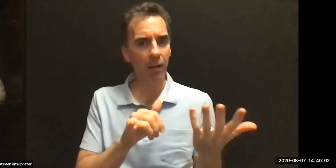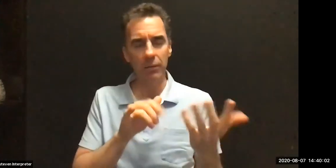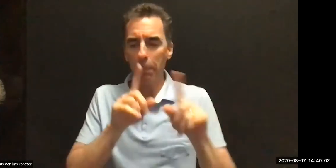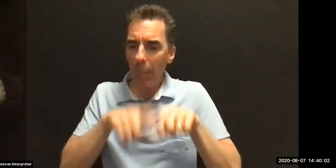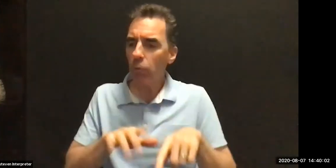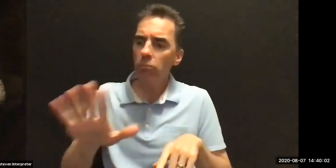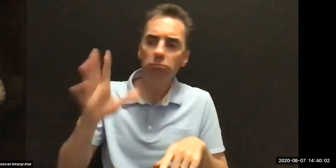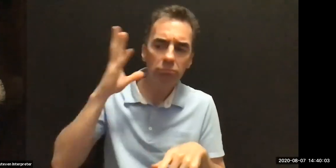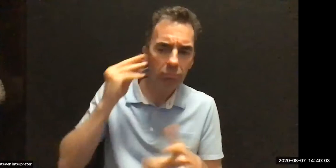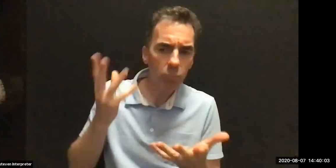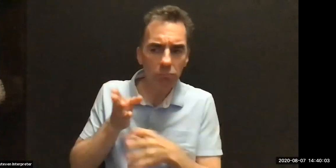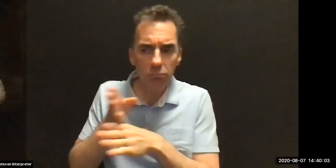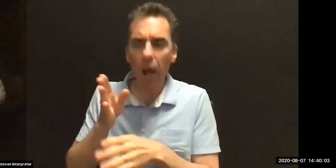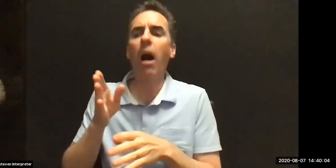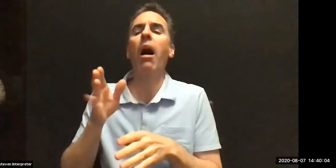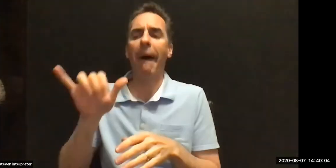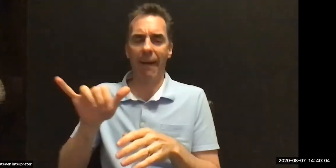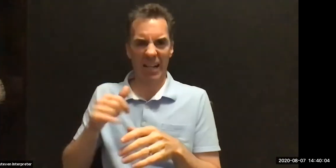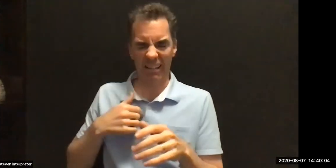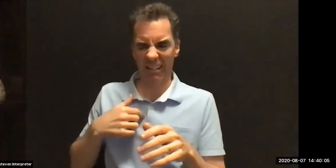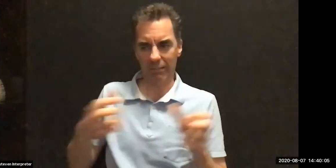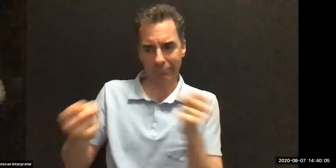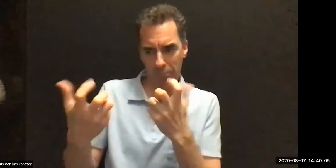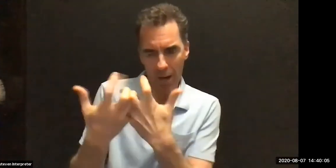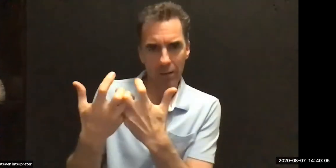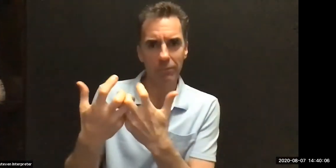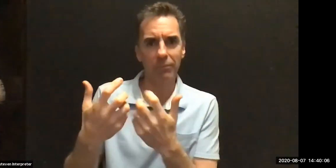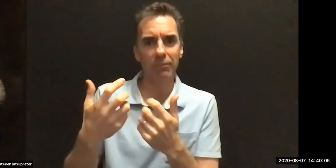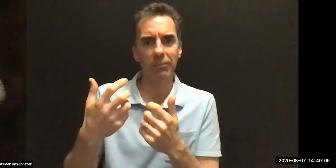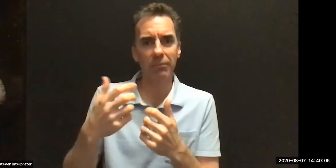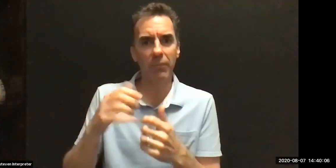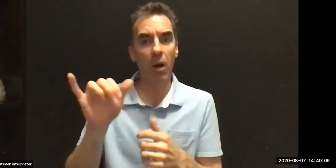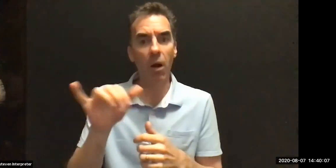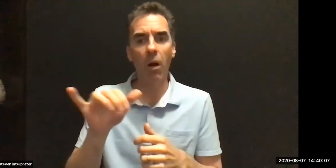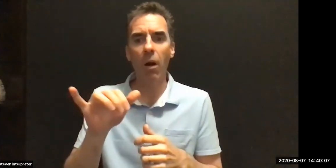Channelle Charest: To focus on a diverse workforce not taking the same folks from the Ivy League college or